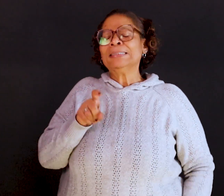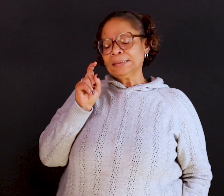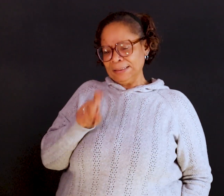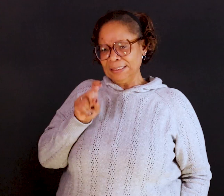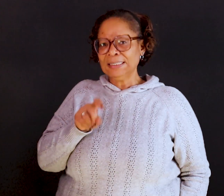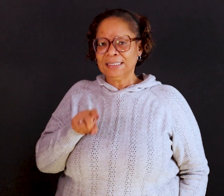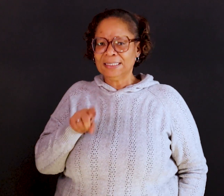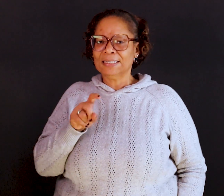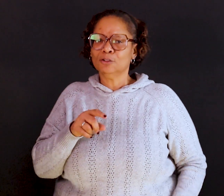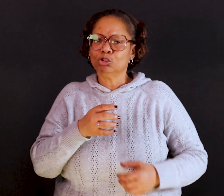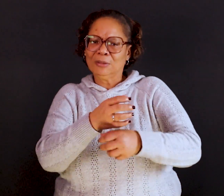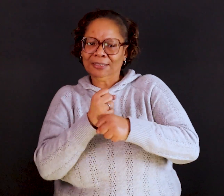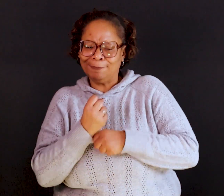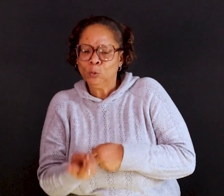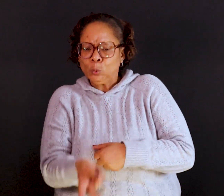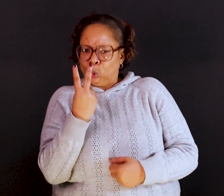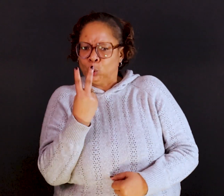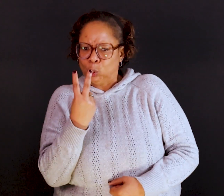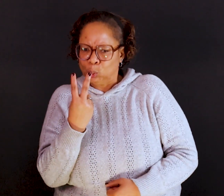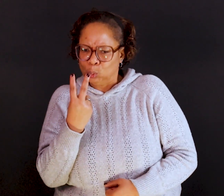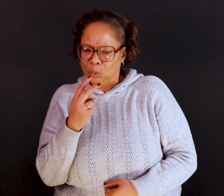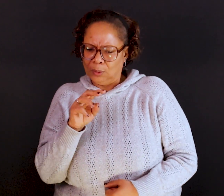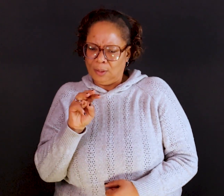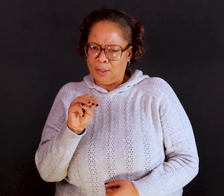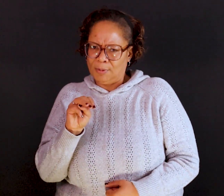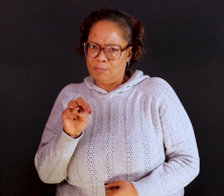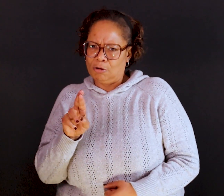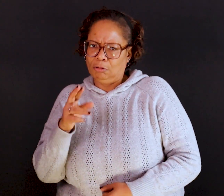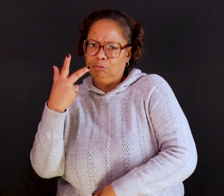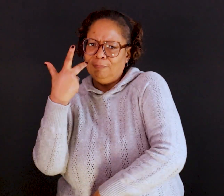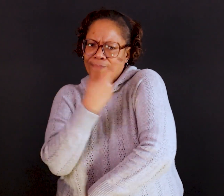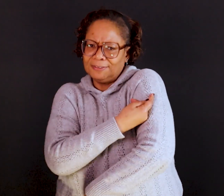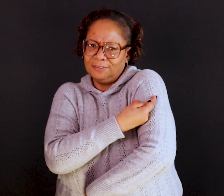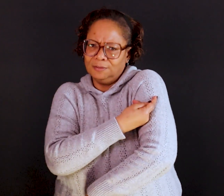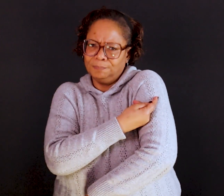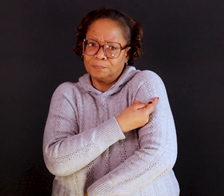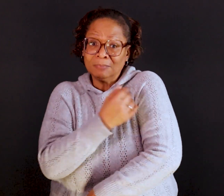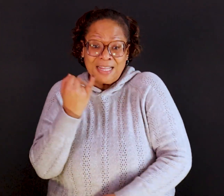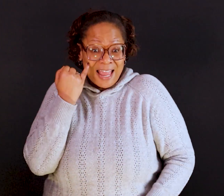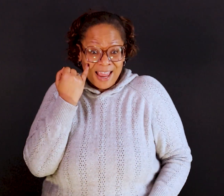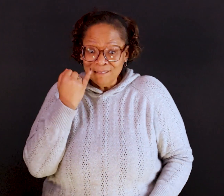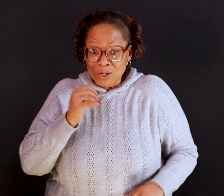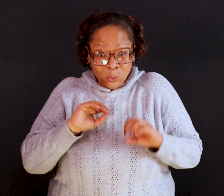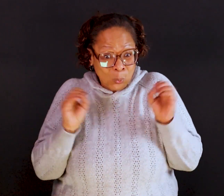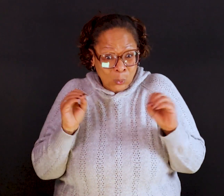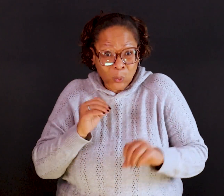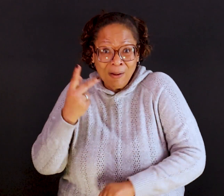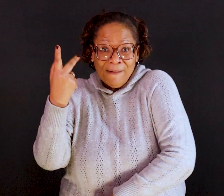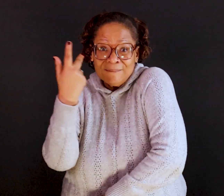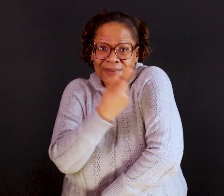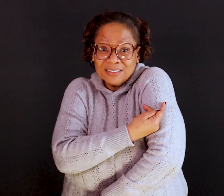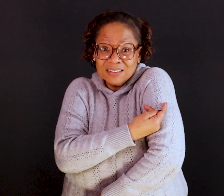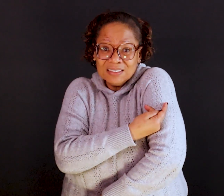need to have received two doses of MMR vaccine if they have not.